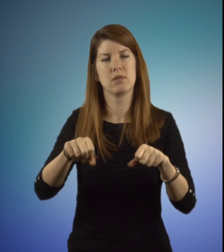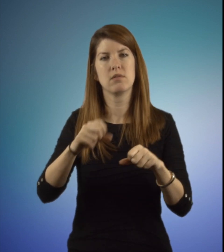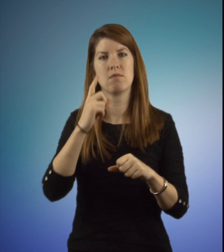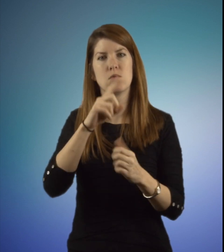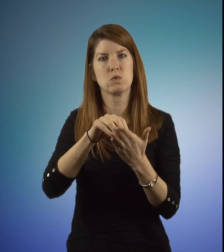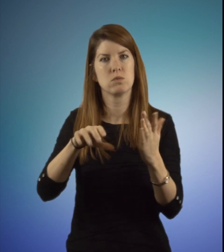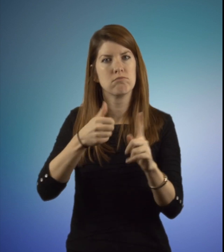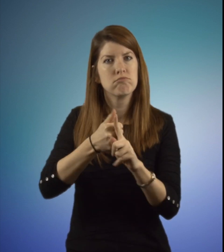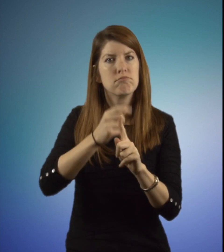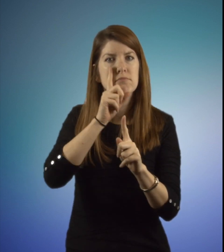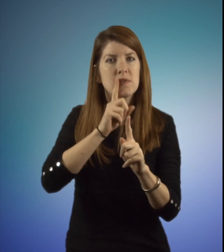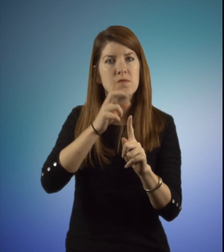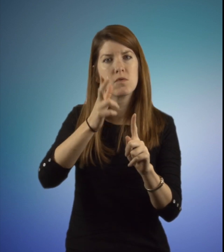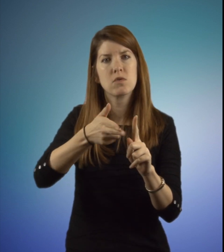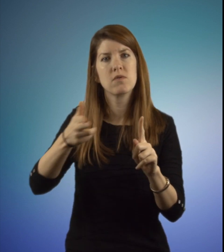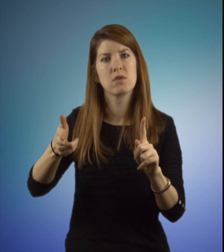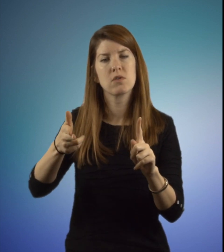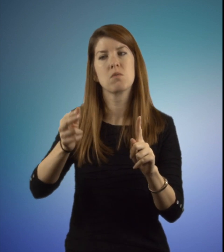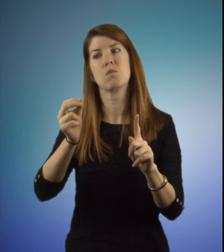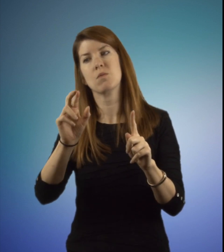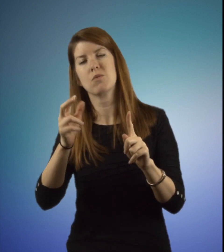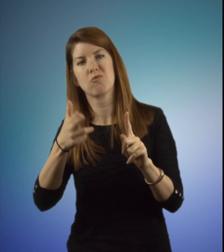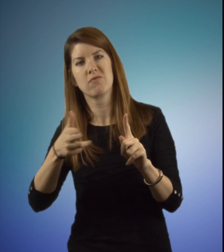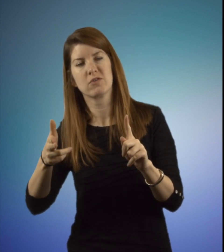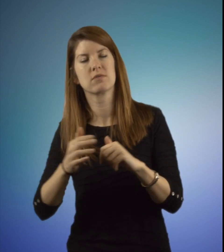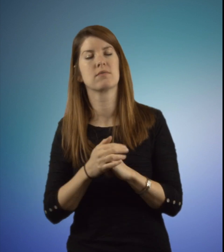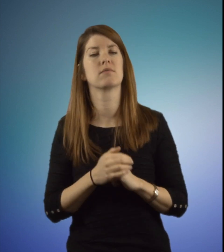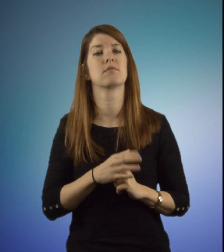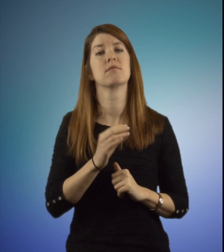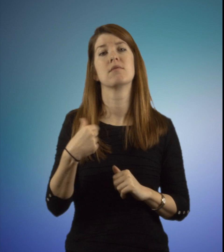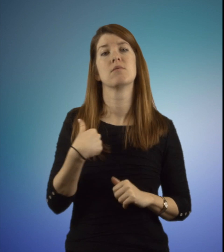and communication abilities in students who are deaf and hard of hearing